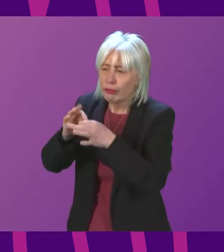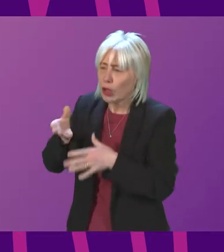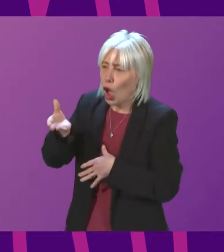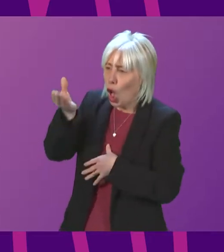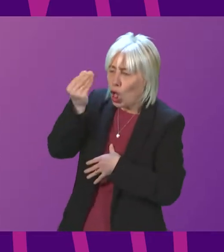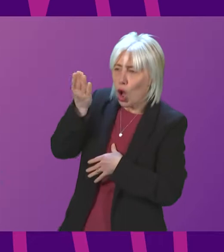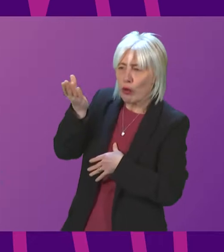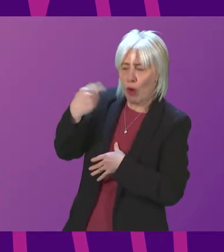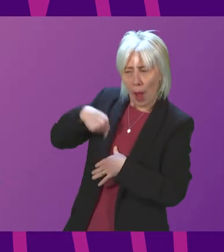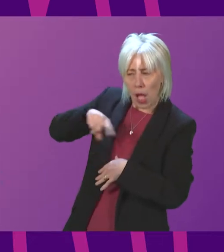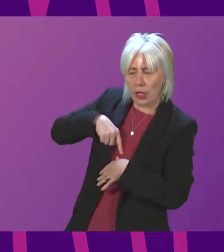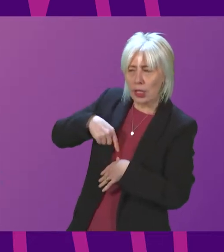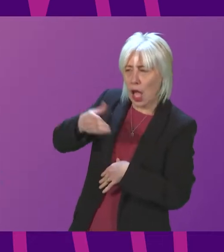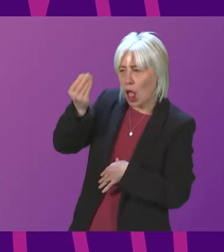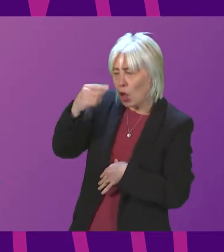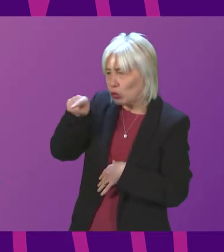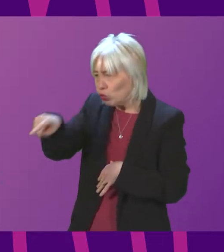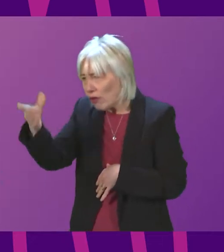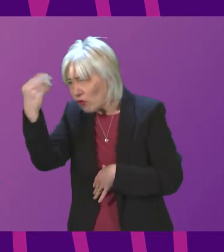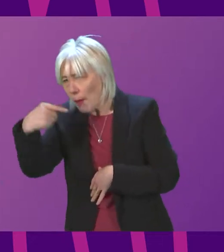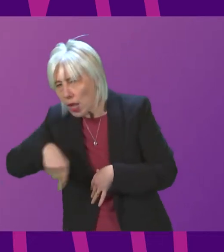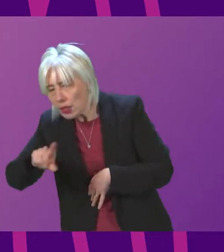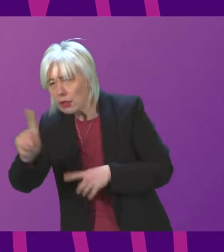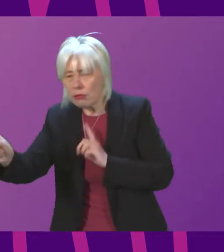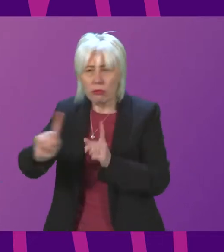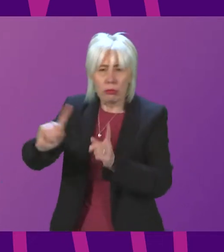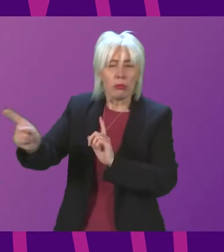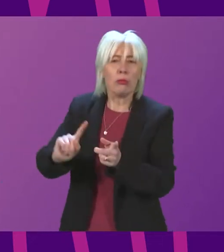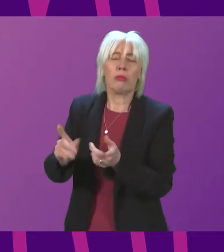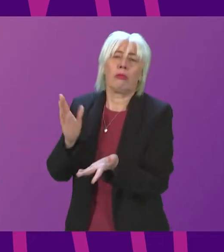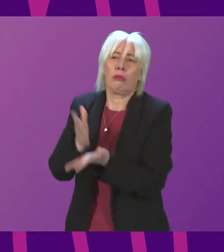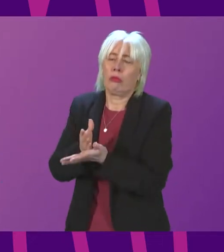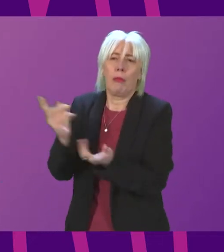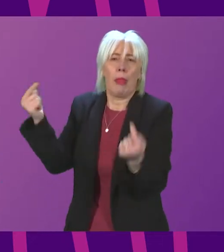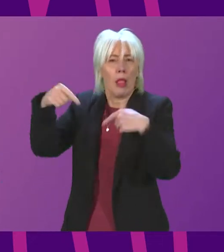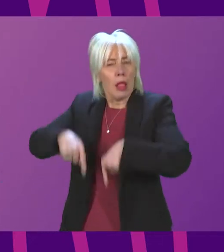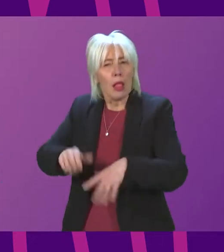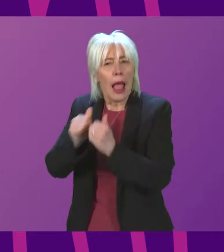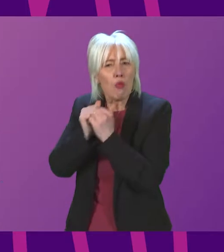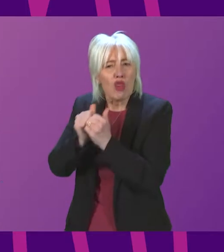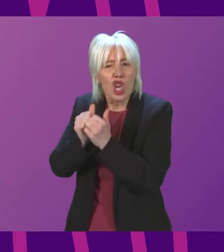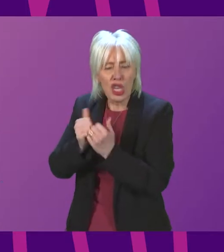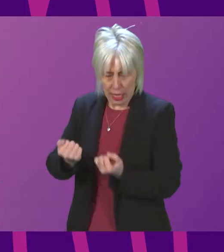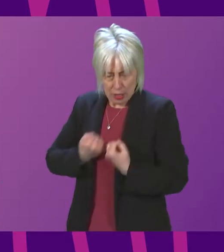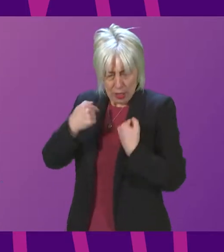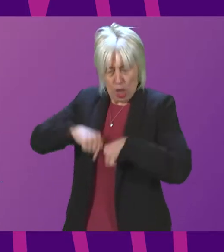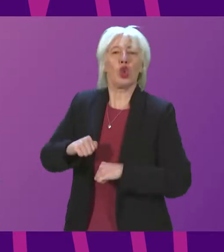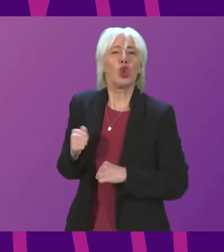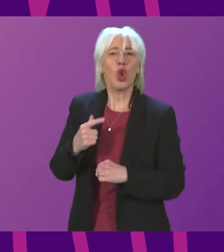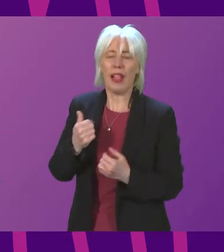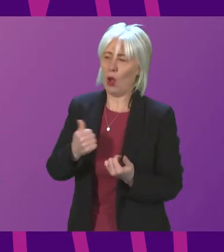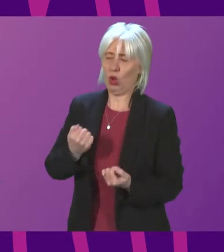Scotland that recently arrived people appreciate in our Scottishness, history and values—perhaps